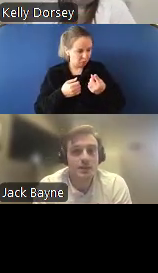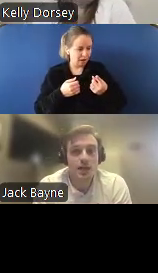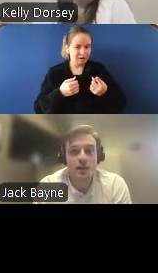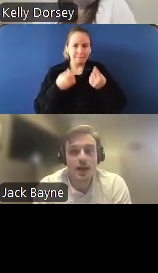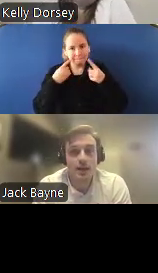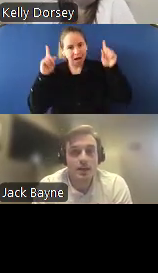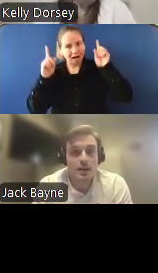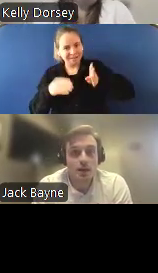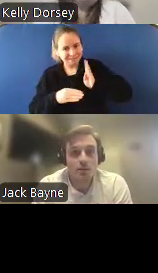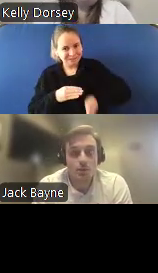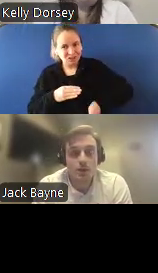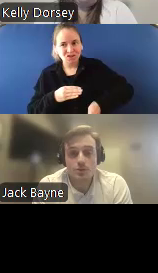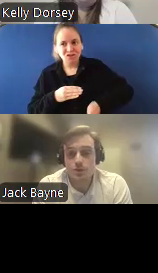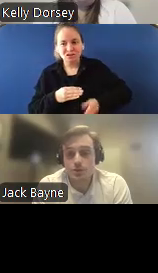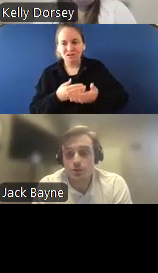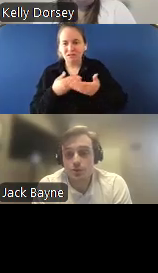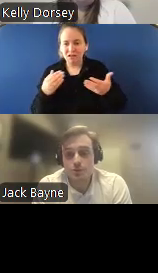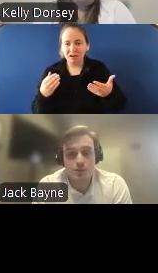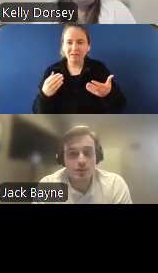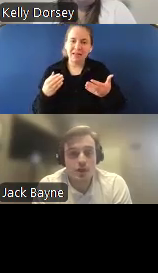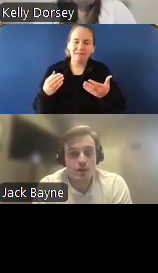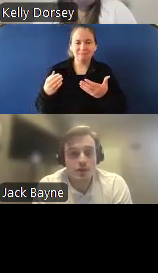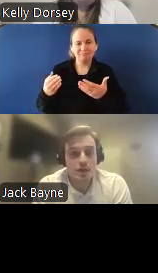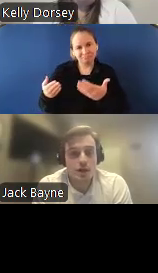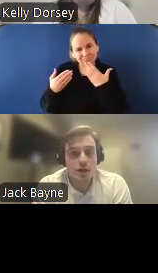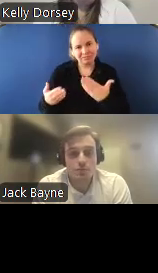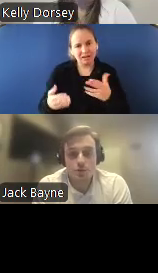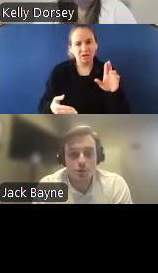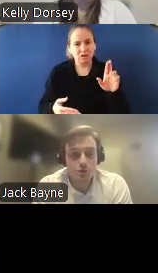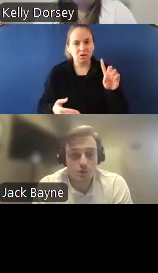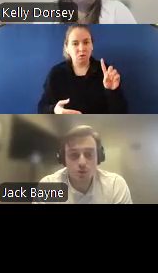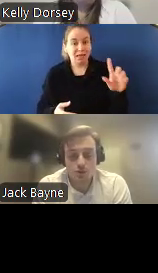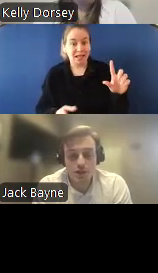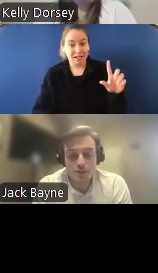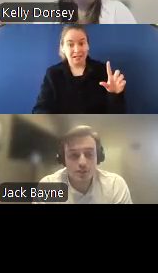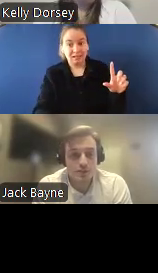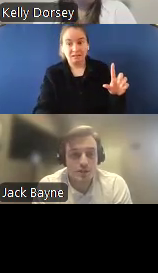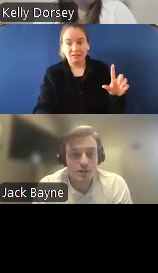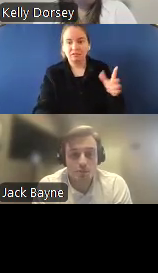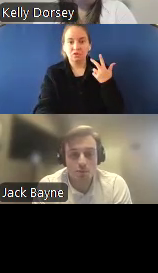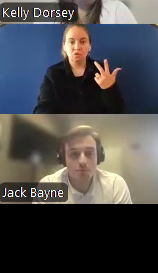A lot of that we owe to the universal design. Through these three core strategies, number one,